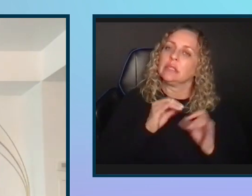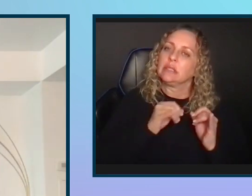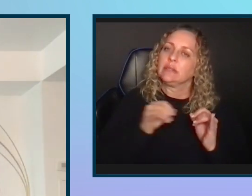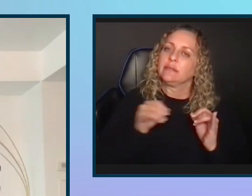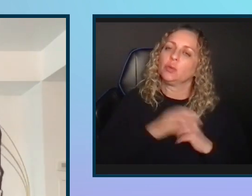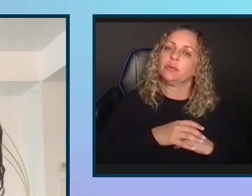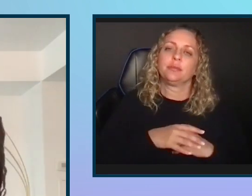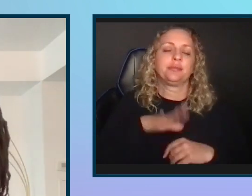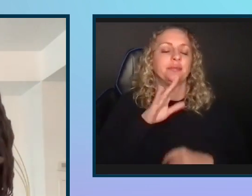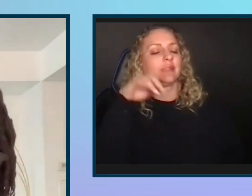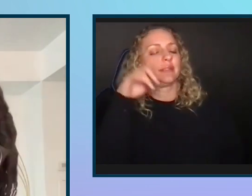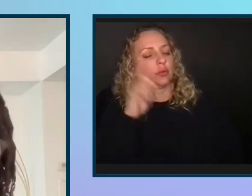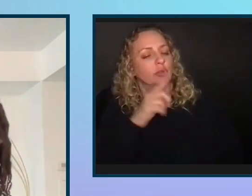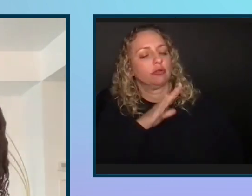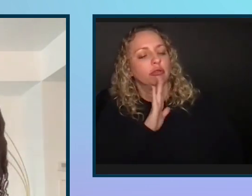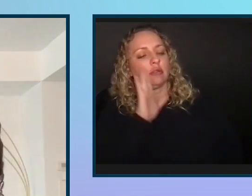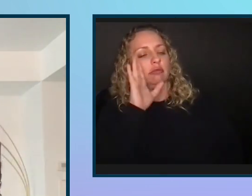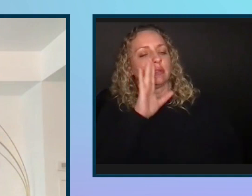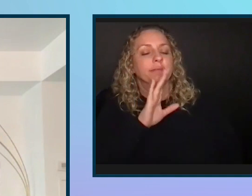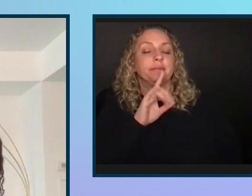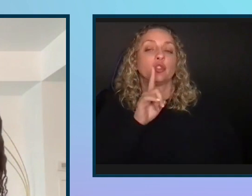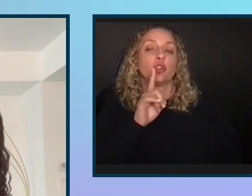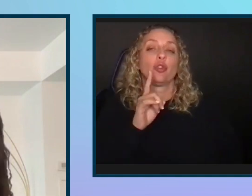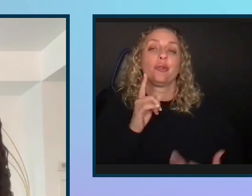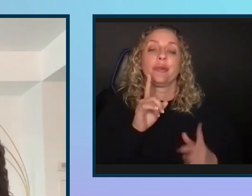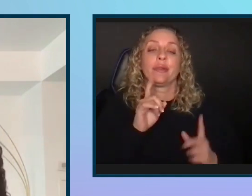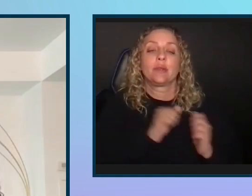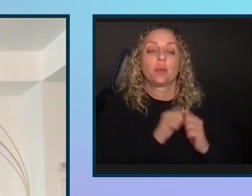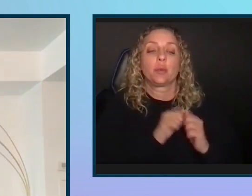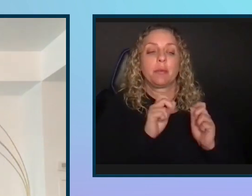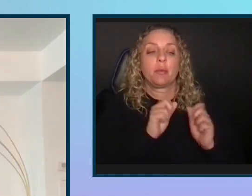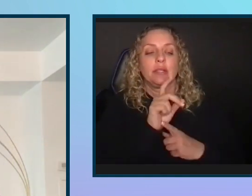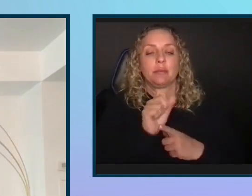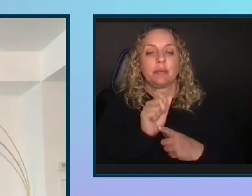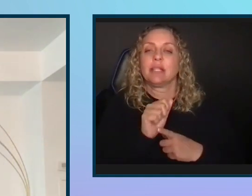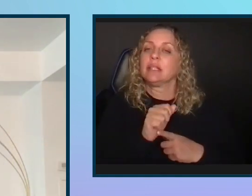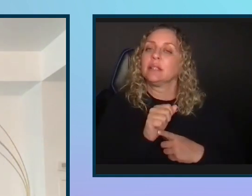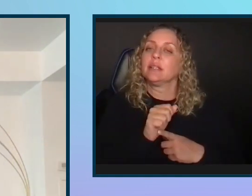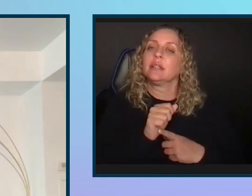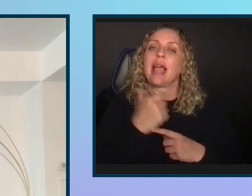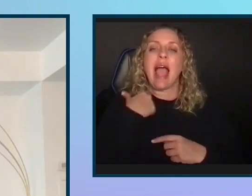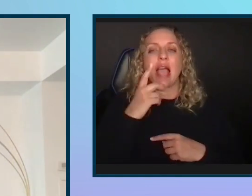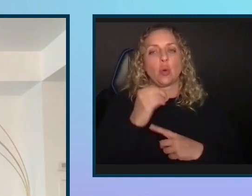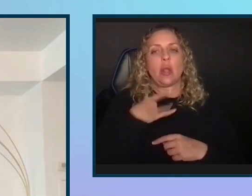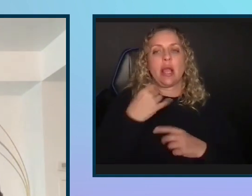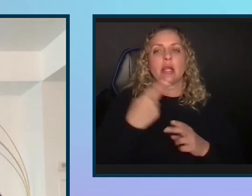That's a great question. So as far as testing with people with disabilities, like, I do like to use like standard testing practices,